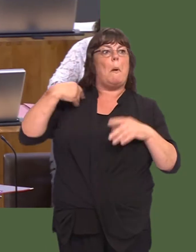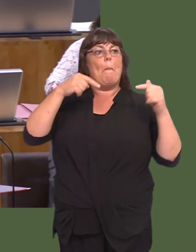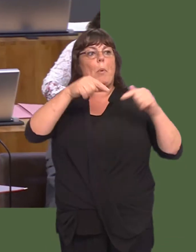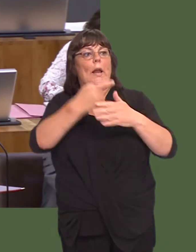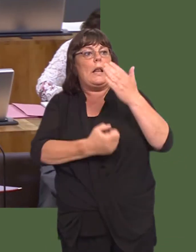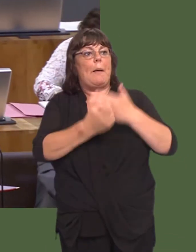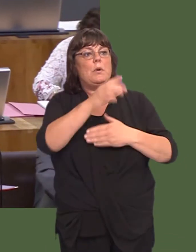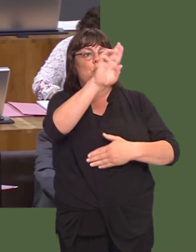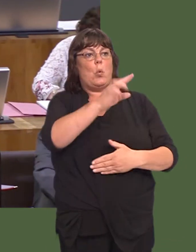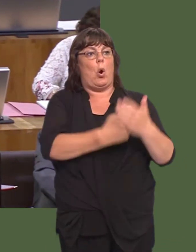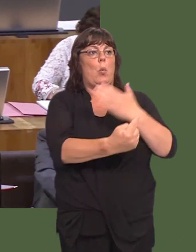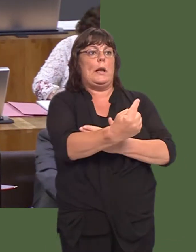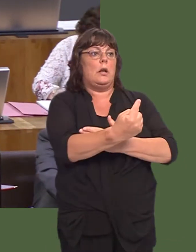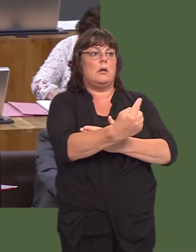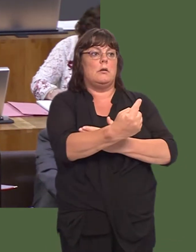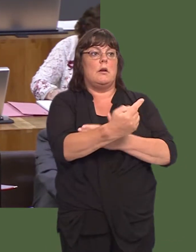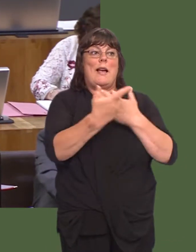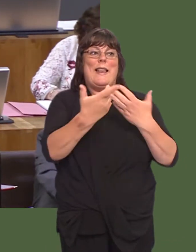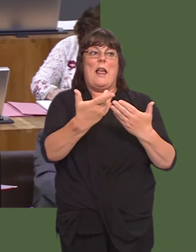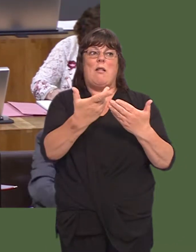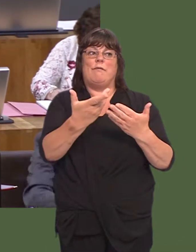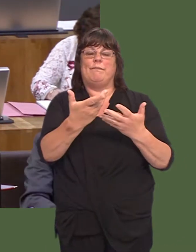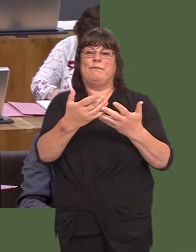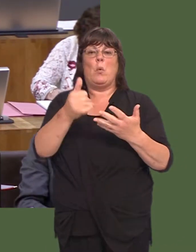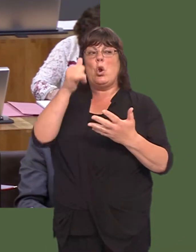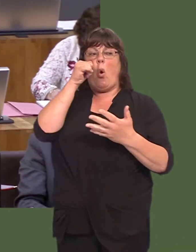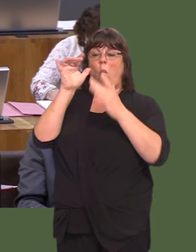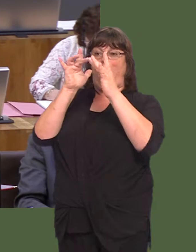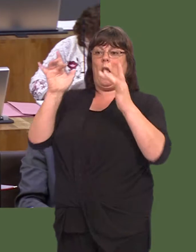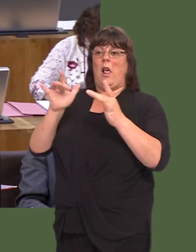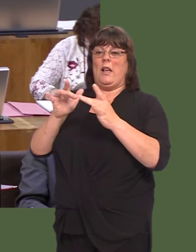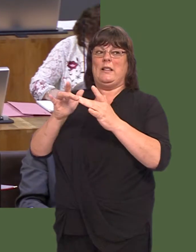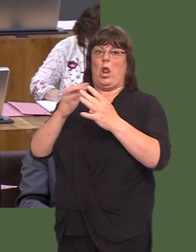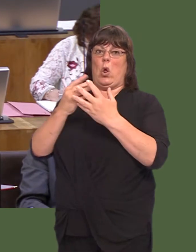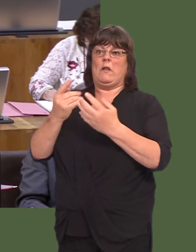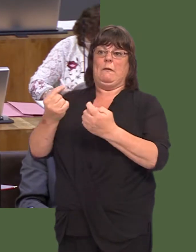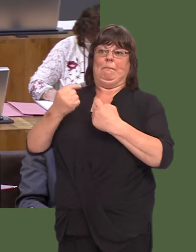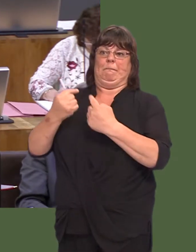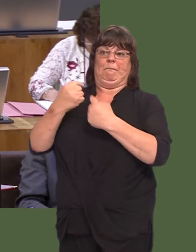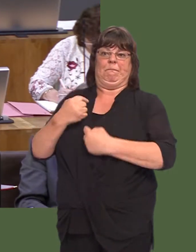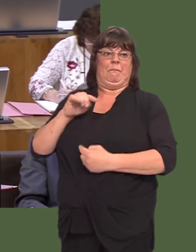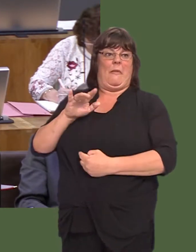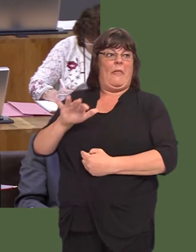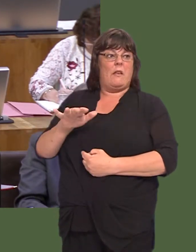school gates and didnít tend to move beyond that. I know some of the things that are said online, and I know that, when youngsters are at their